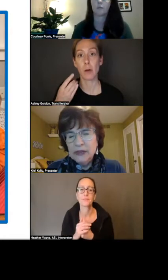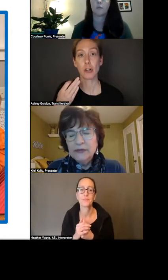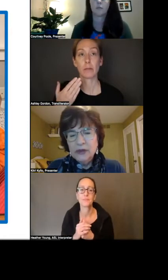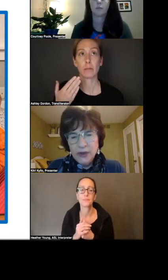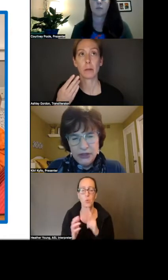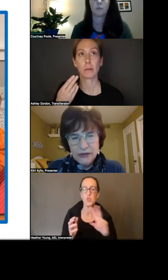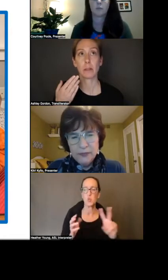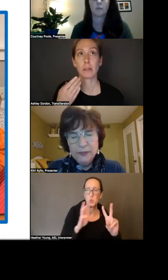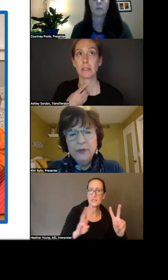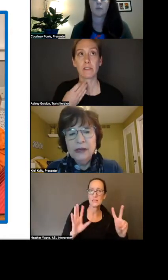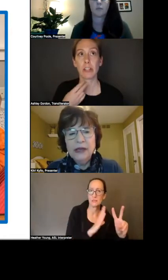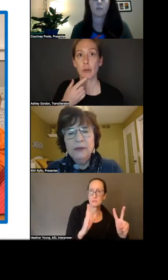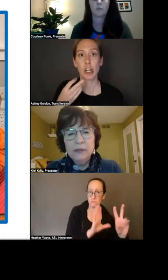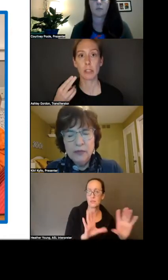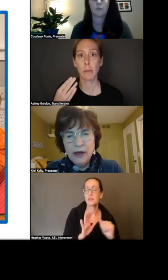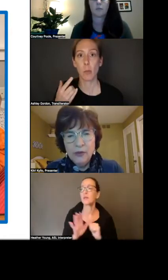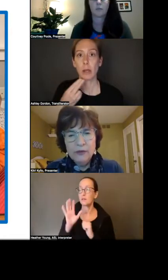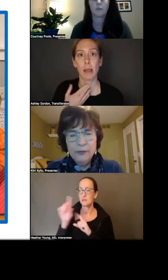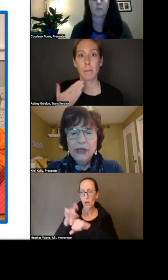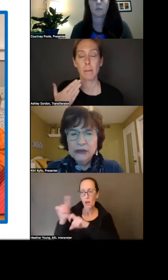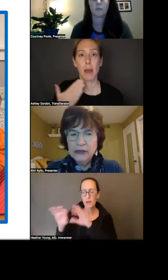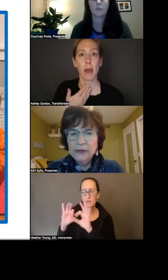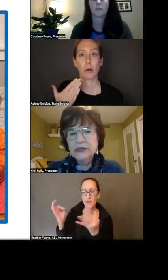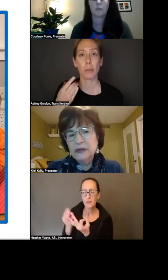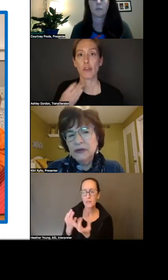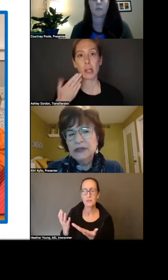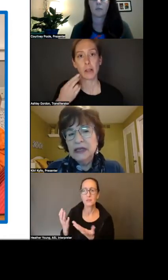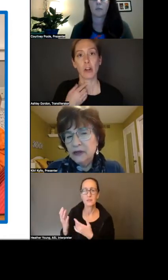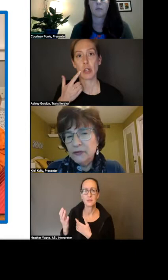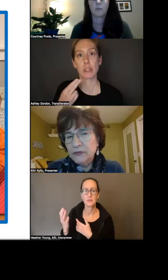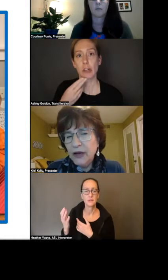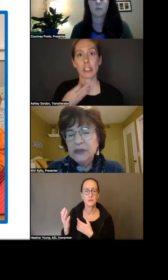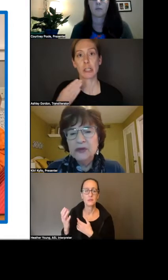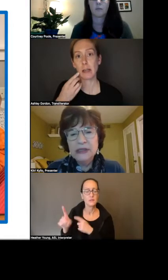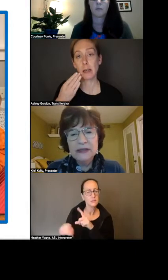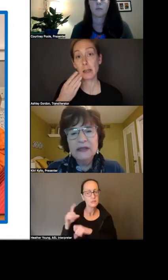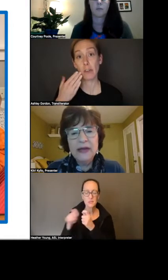different questions, but what came out pretty clearly was, there is a need for families to receive